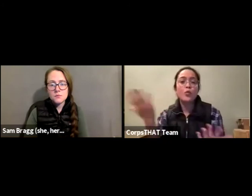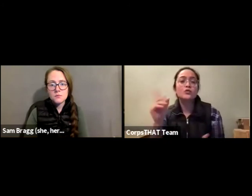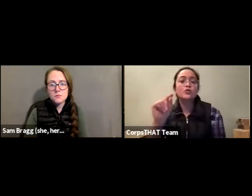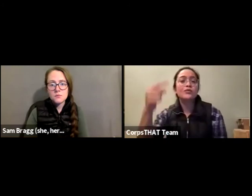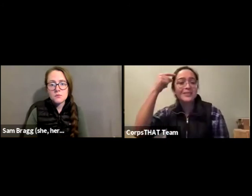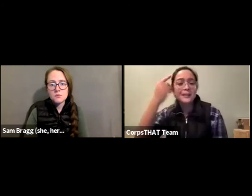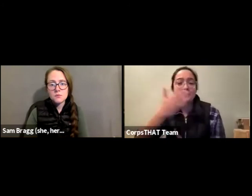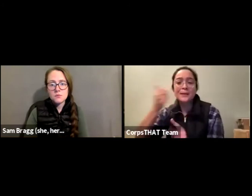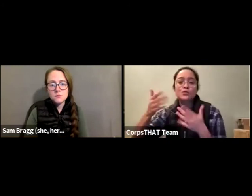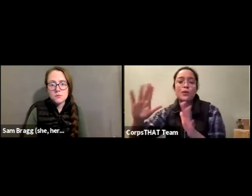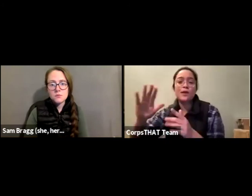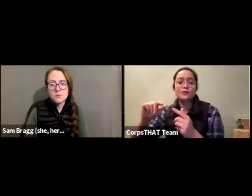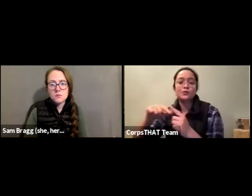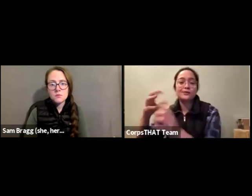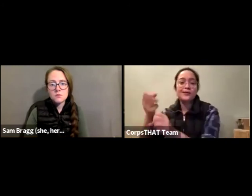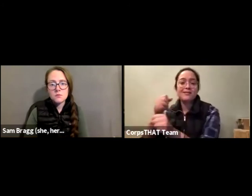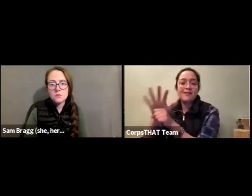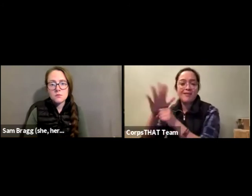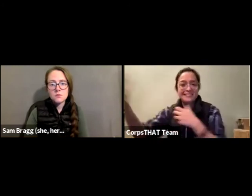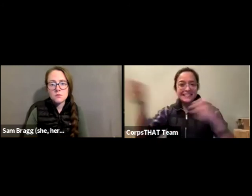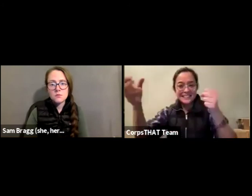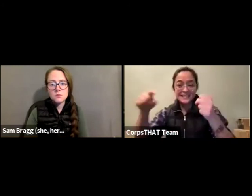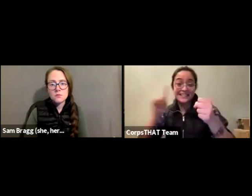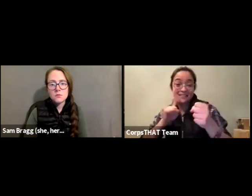so here's another question what do you think is the best way to get